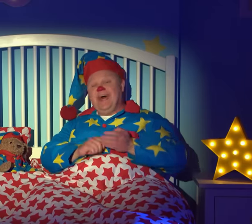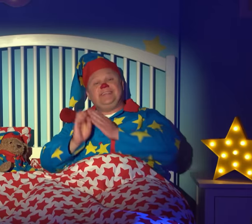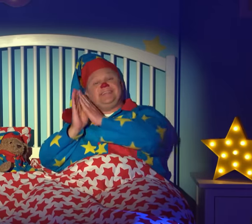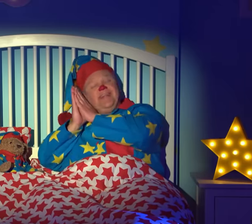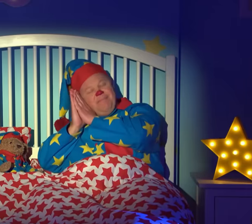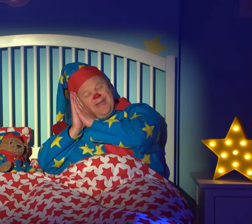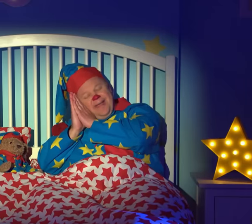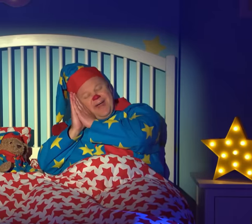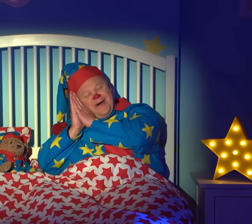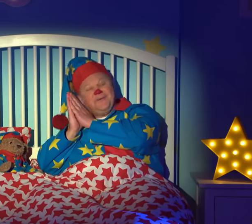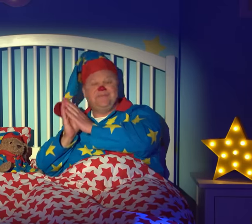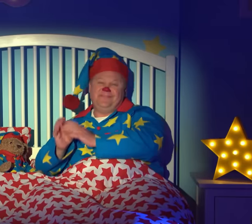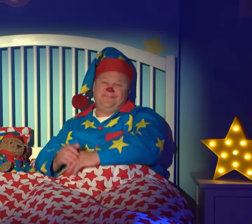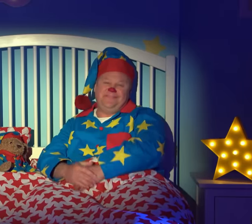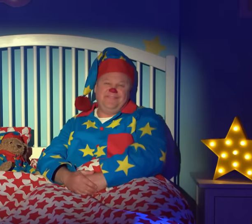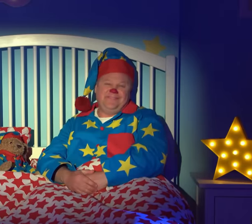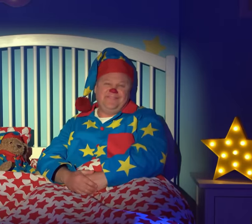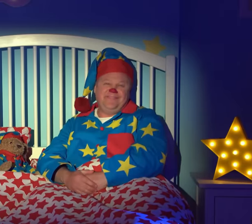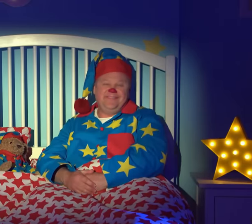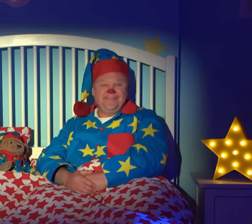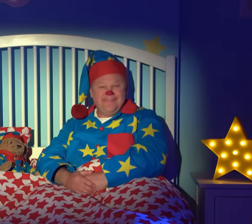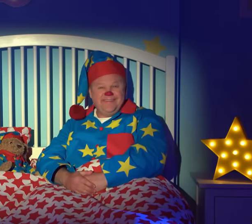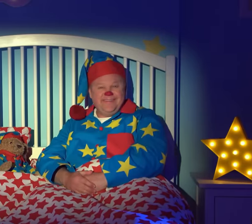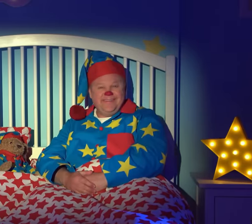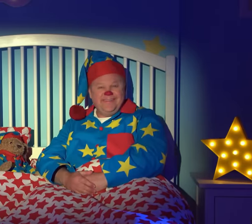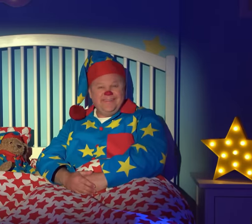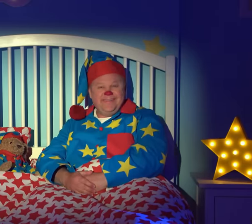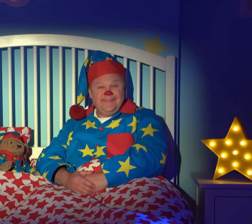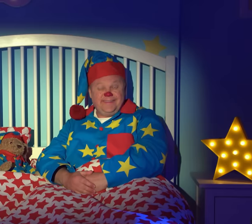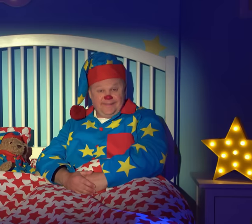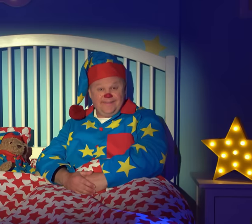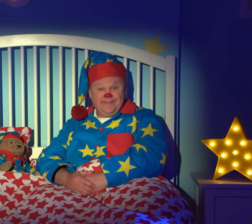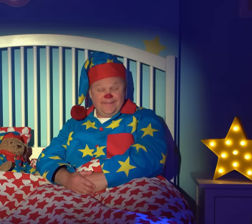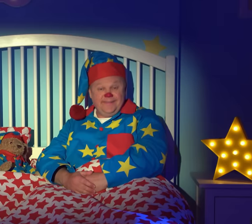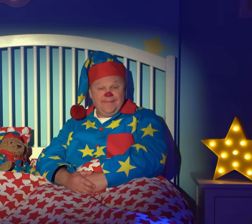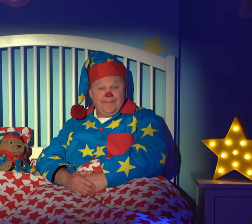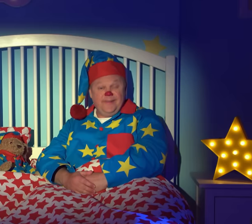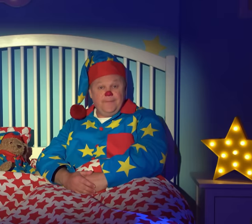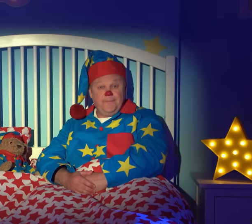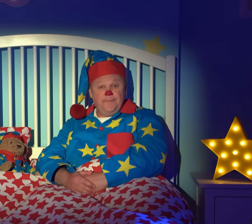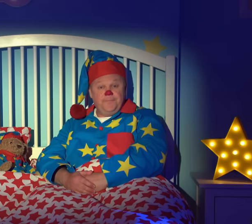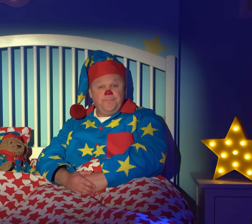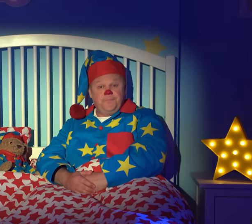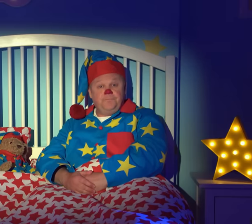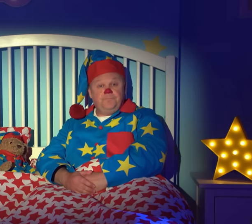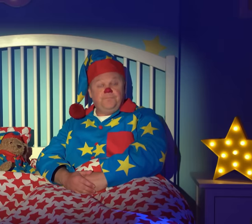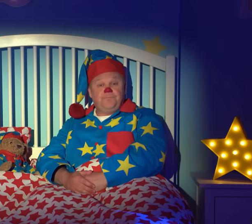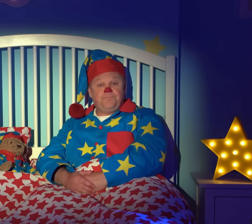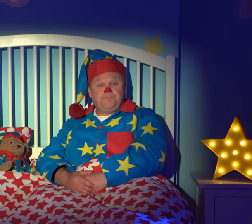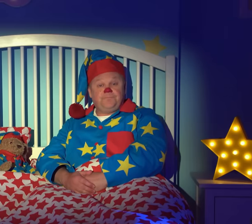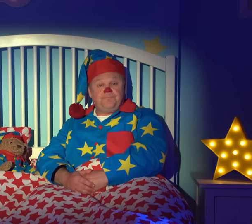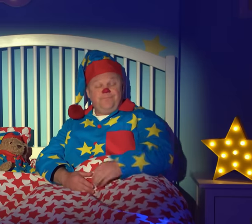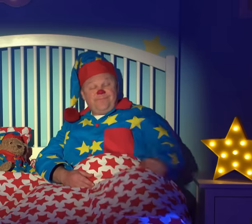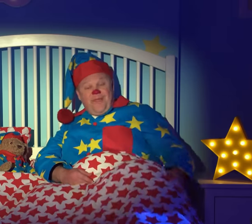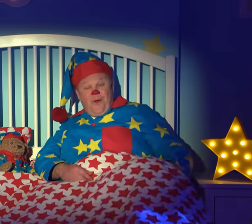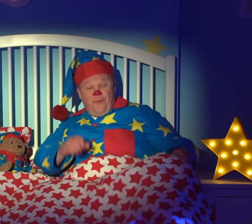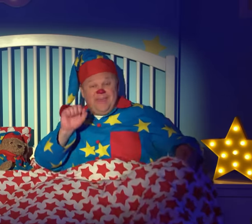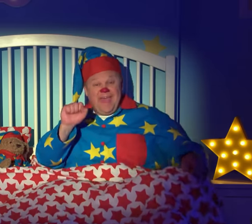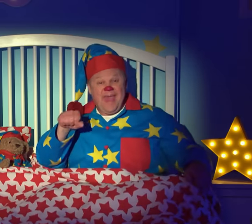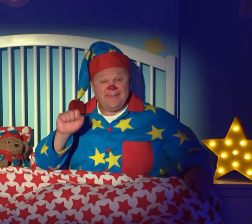are sleeping now before you go to sleep mr tumble please cookie shows the sign for bedtime oh yes